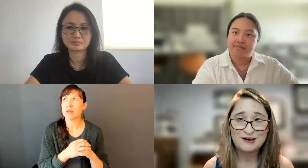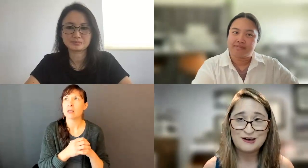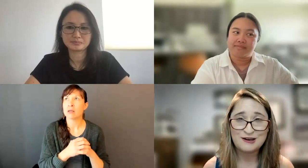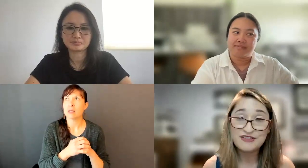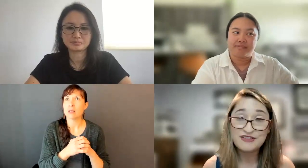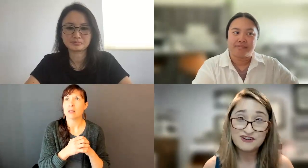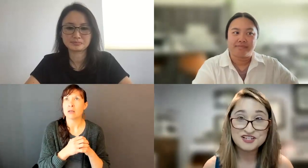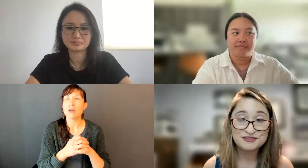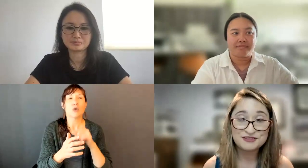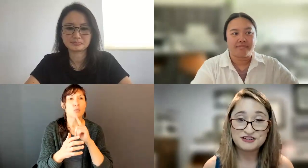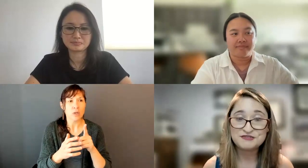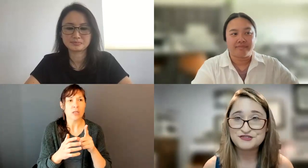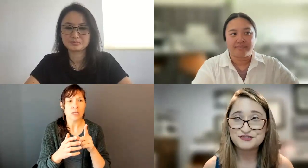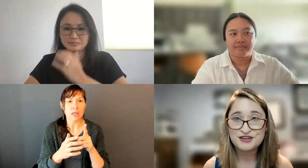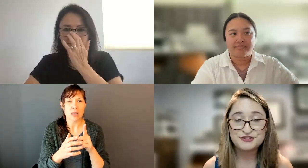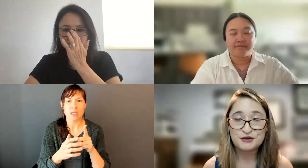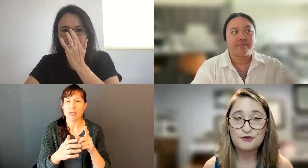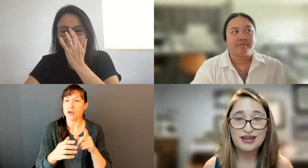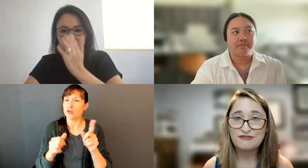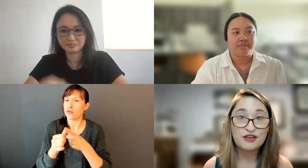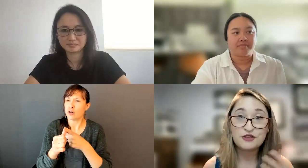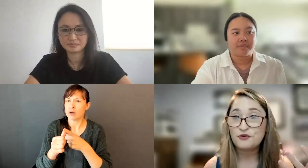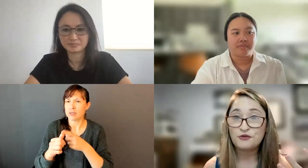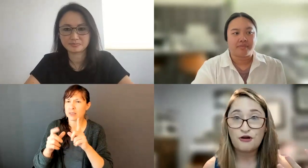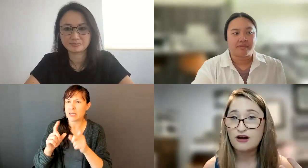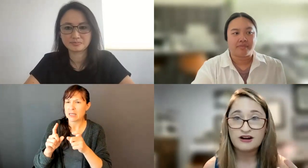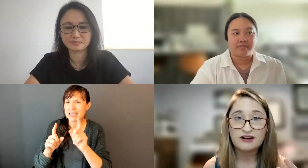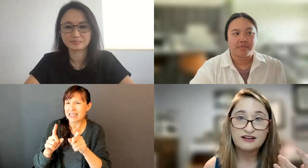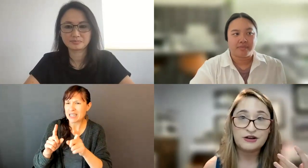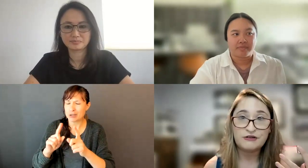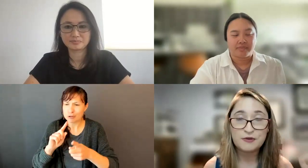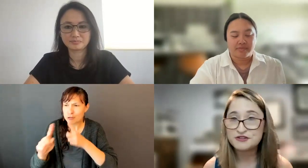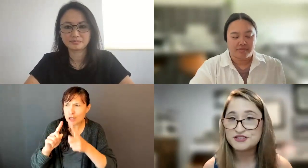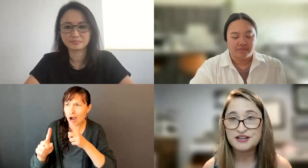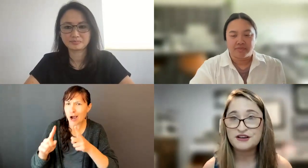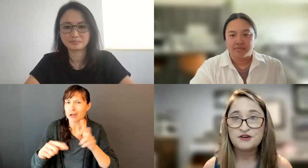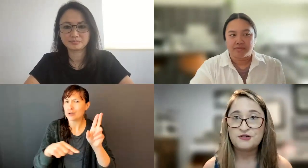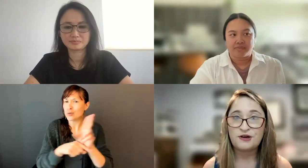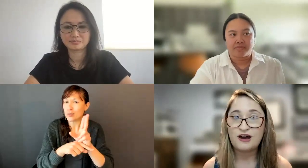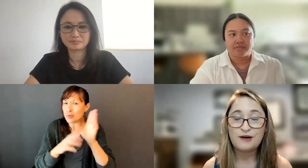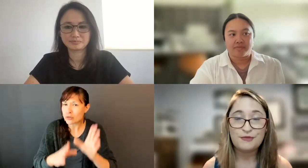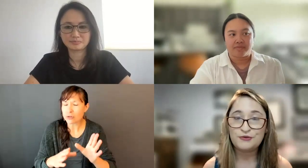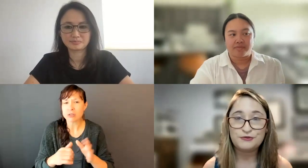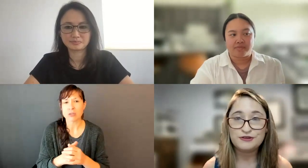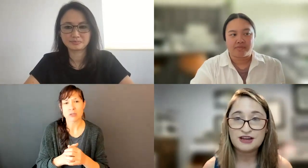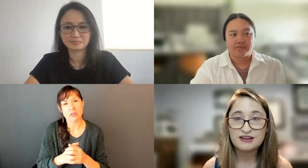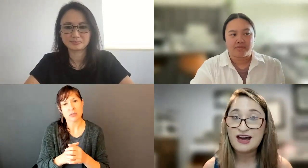you know, having conversations with your users. So if you are, you know, a person who is online